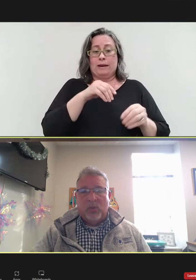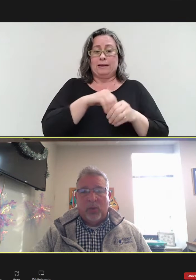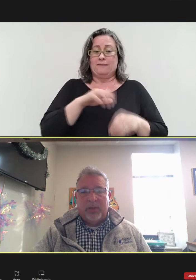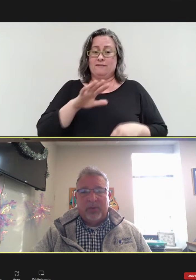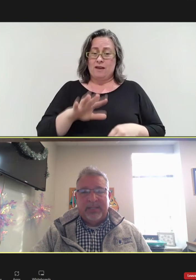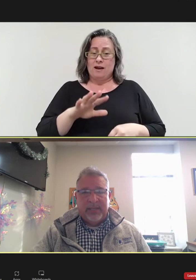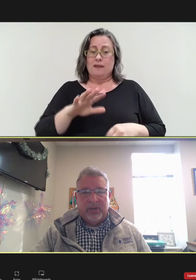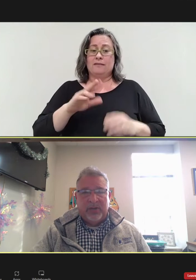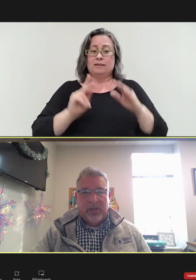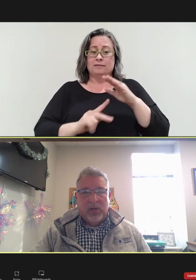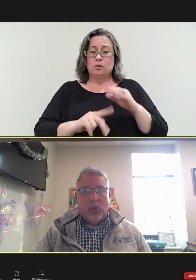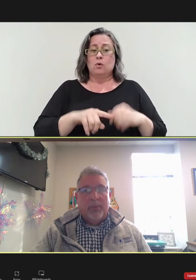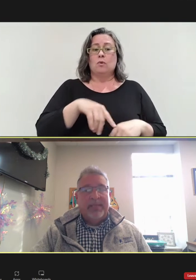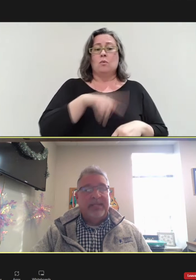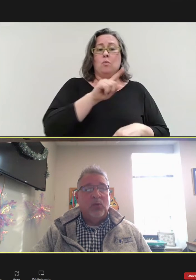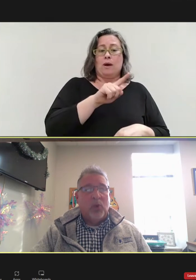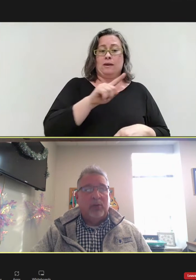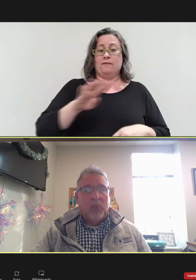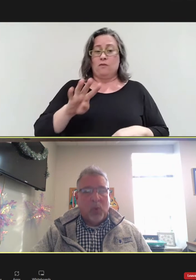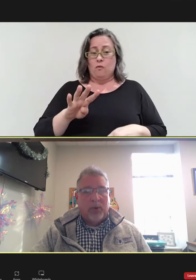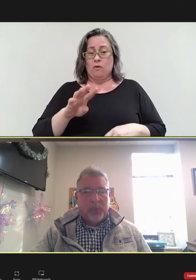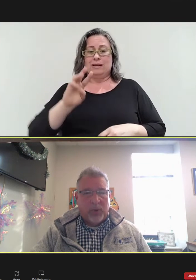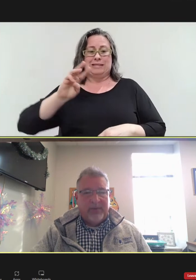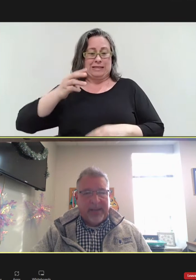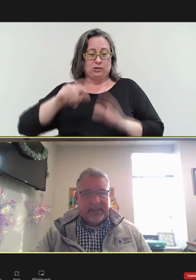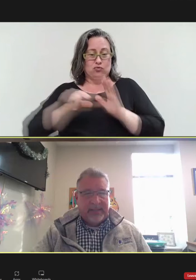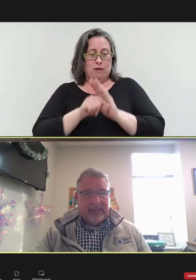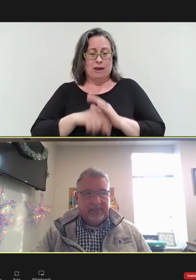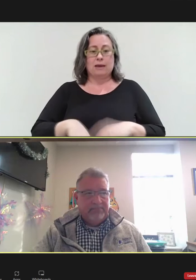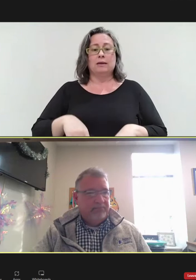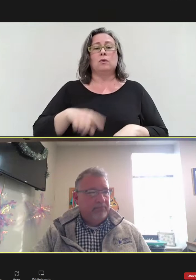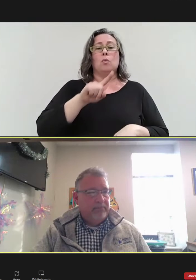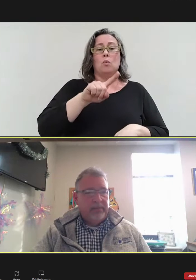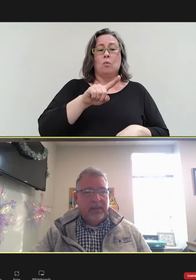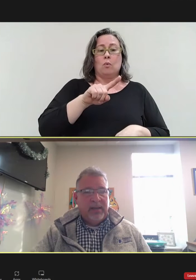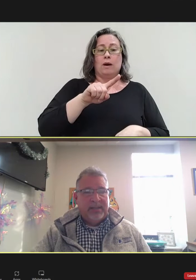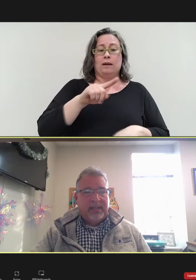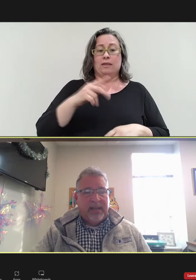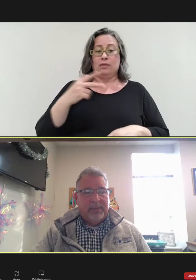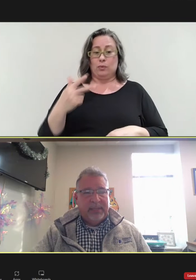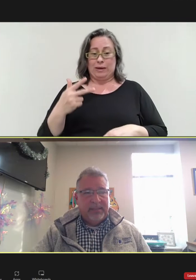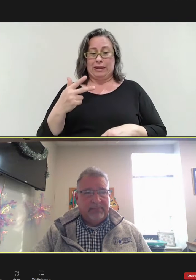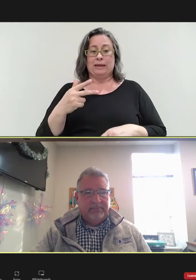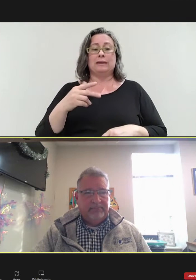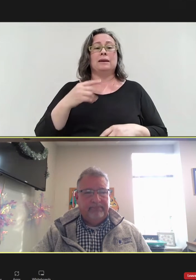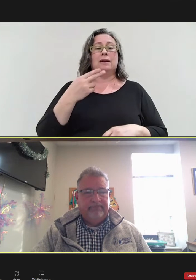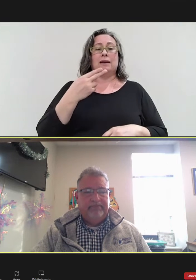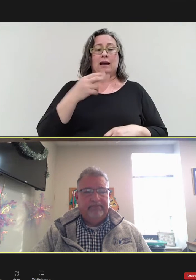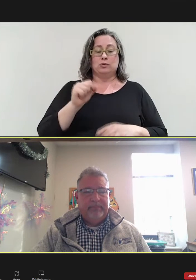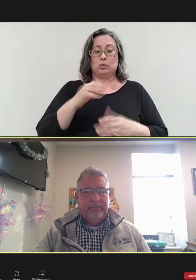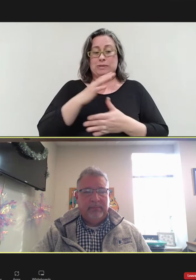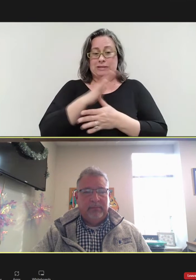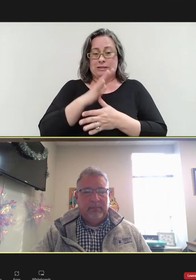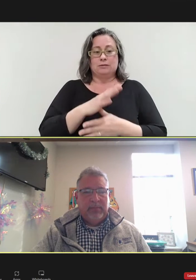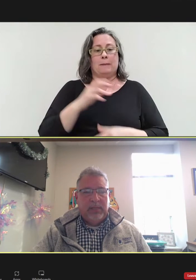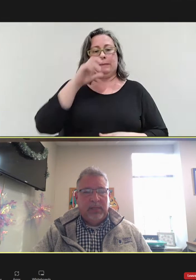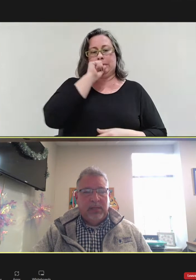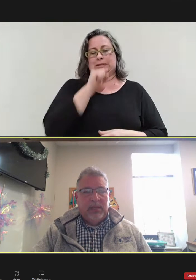and one in three seniors were missing one or more important vaccines. Next slide, please.